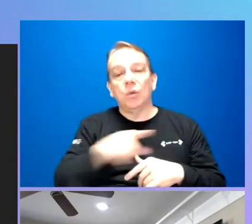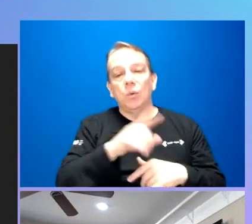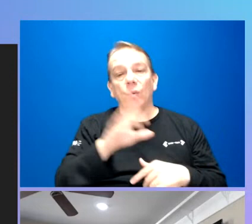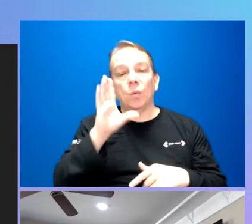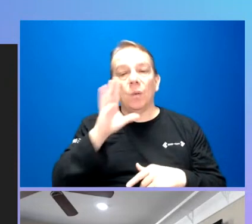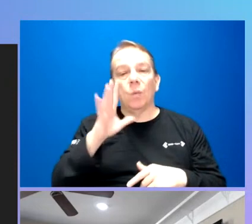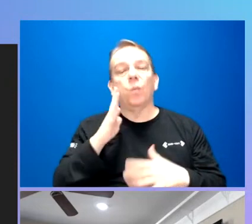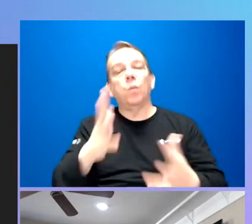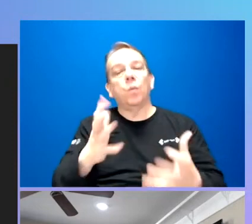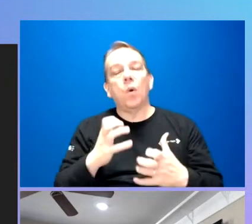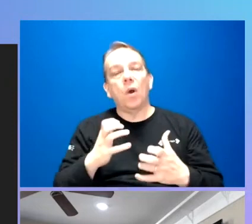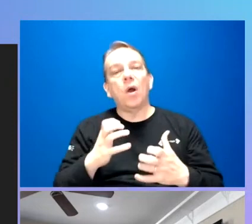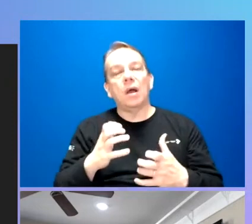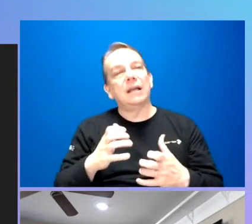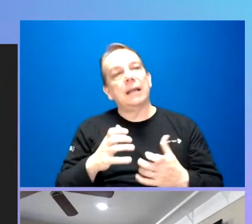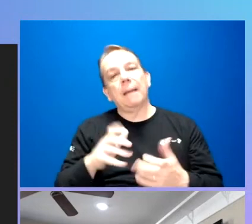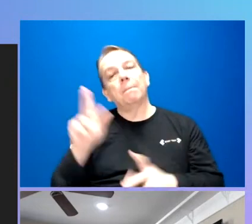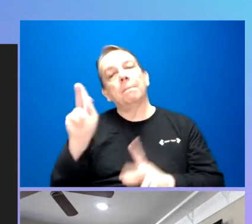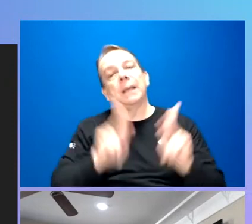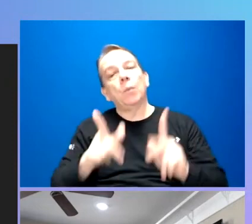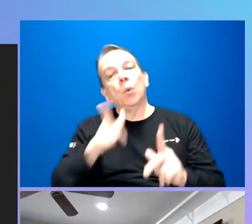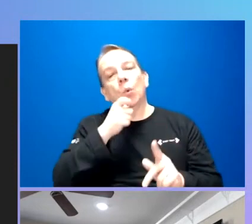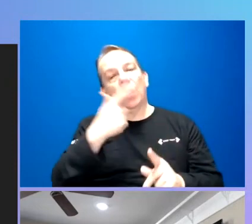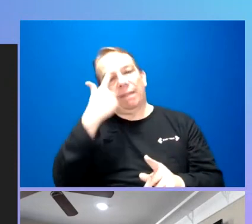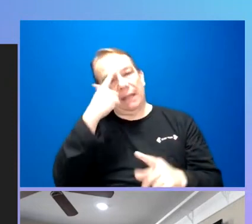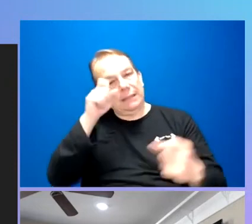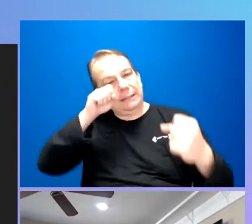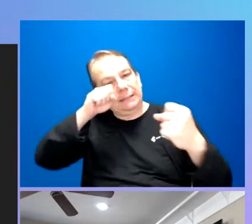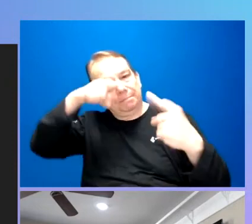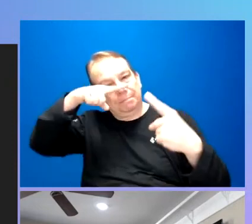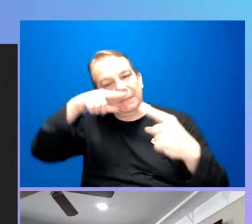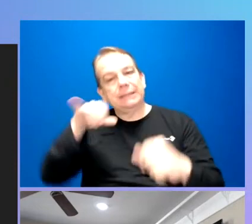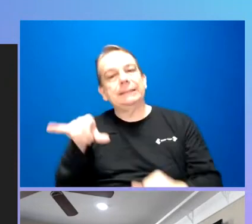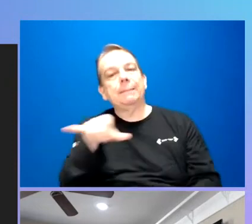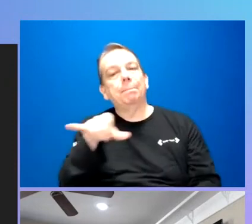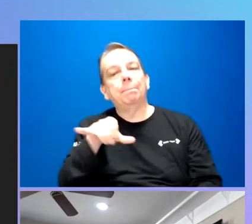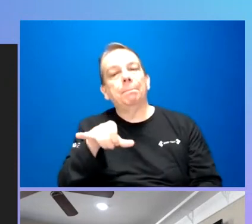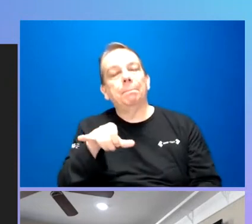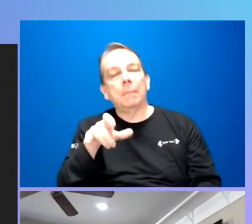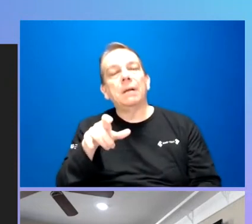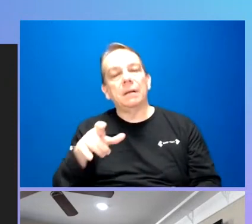people along with you. And it's always great to have a story to